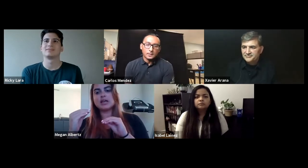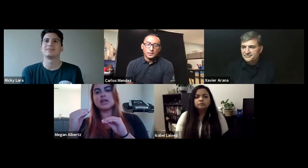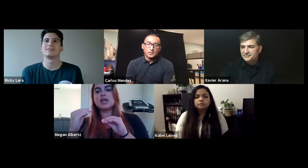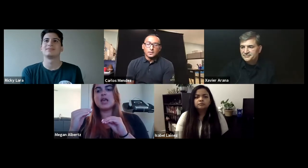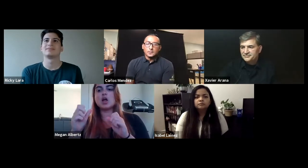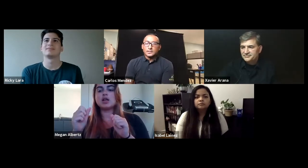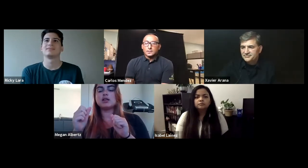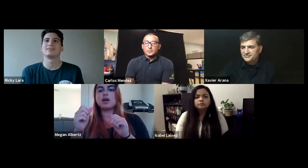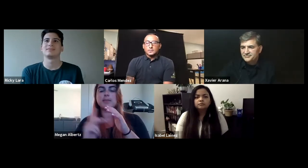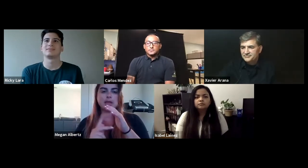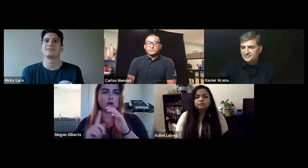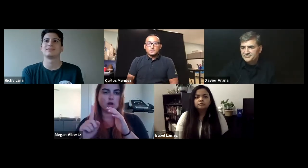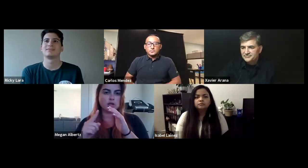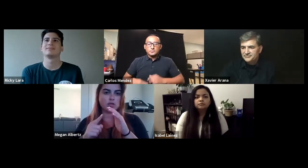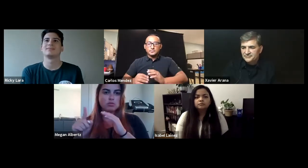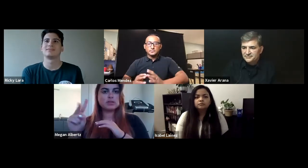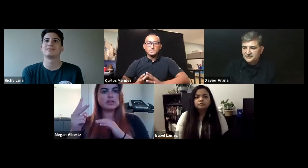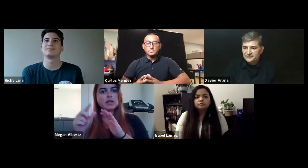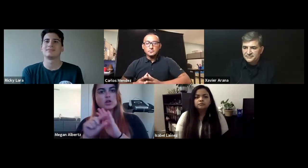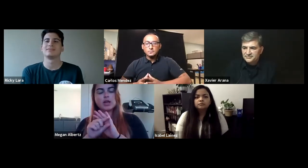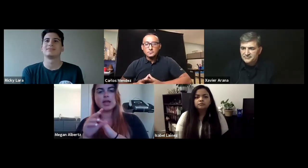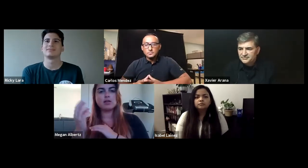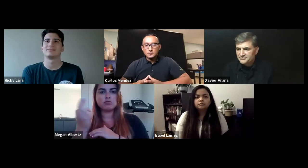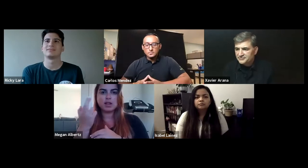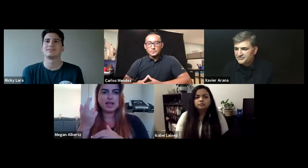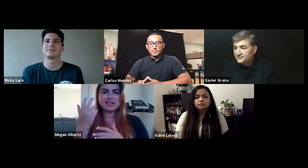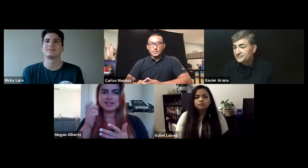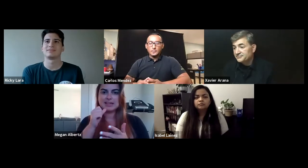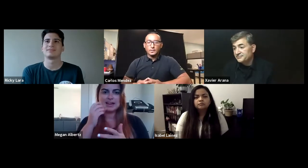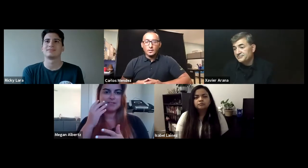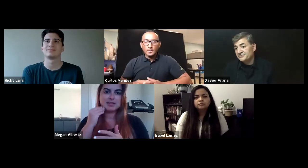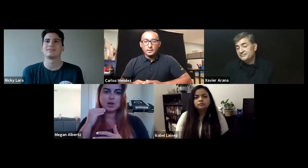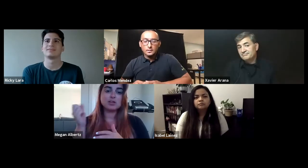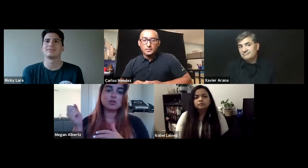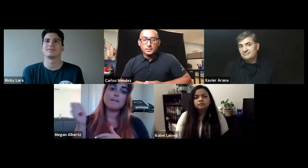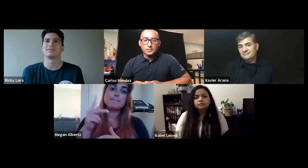and then I started teaching, um, "K" through 12,